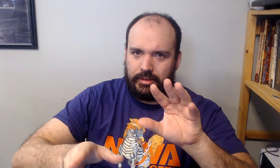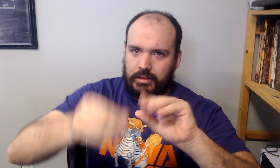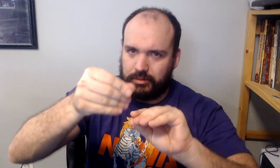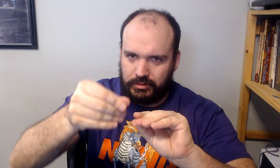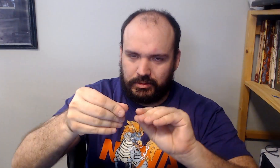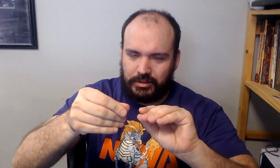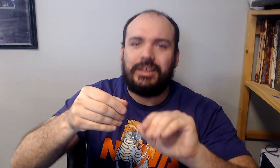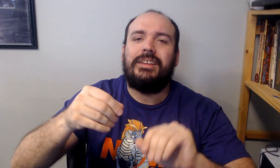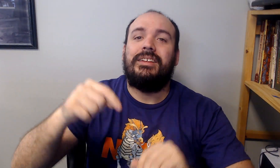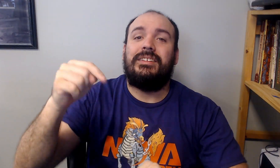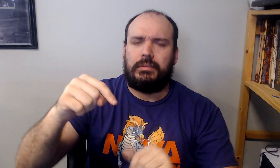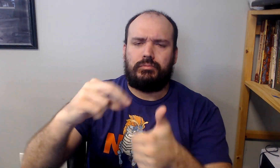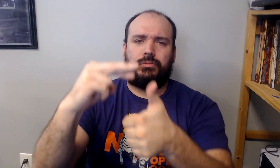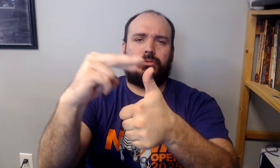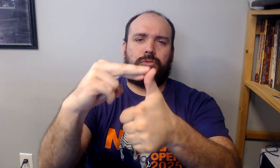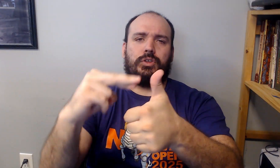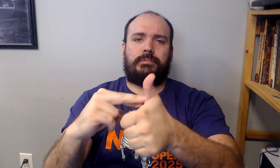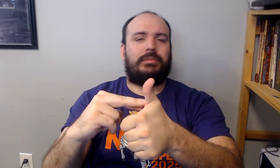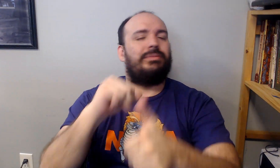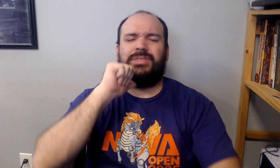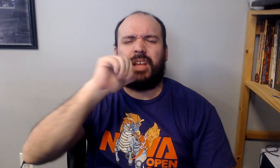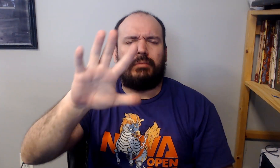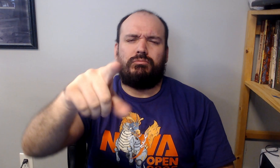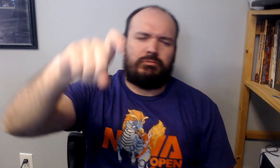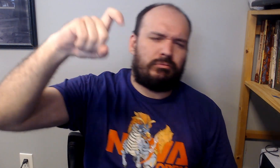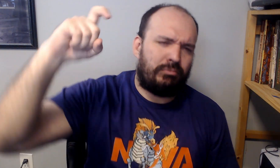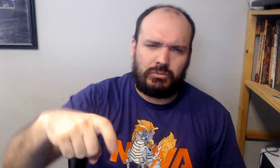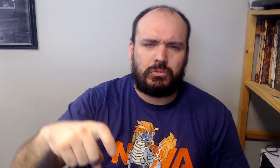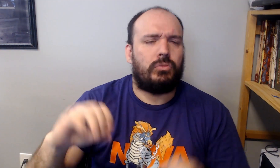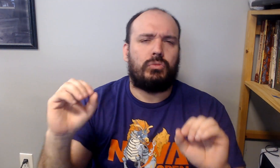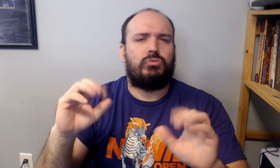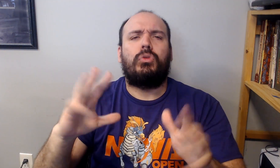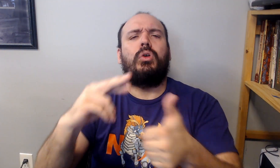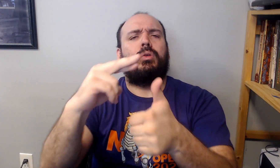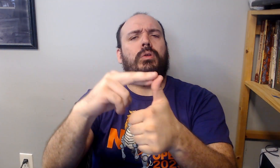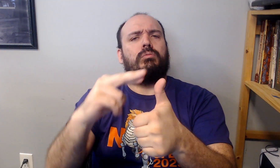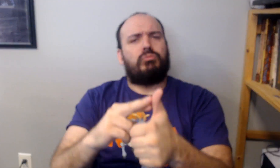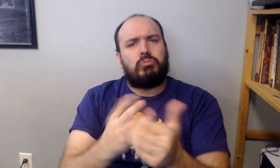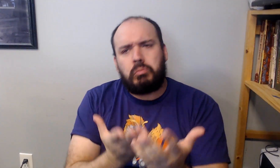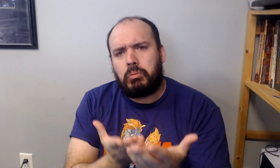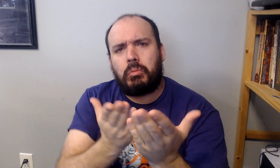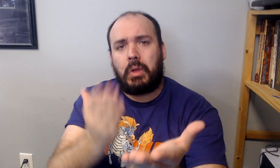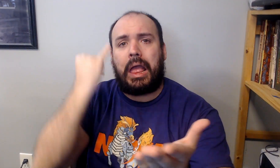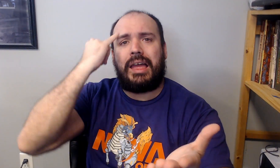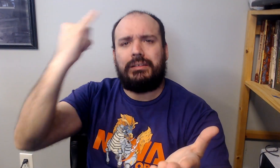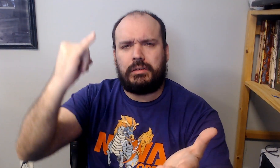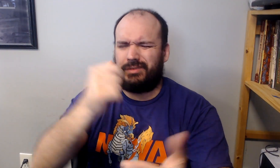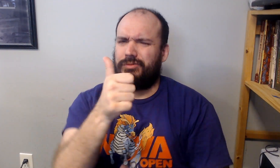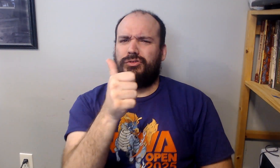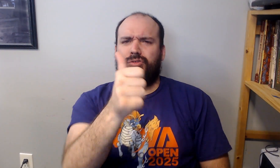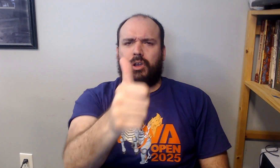AS AN ADDENUM - This is just a Rule of Thumb, not mandatory. Just proposing an idea for you to take or leave.